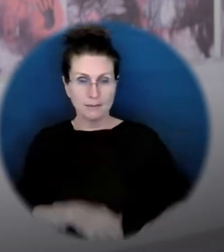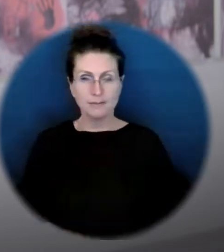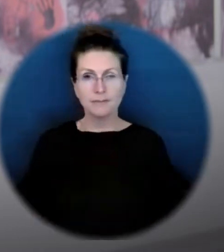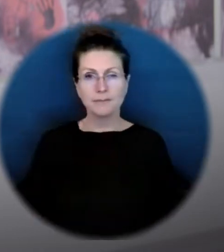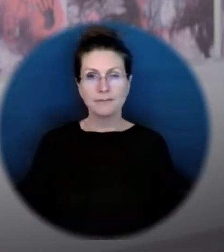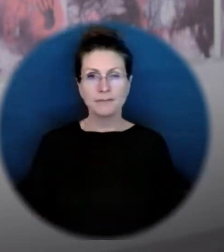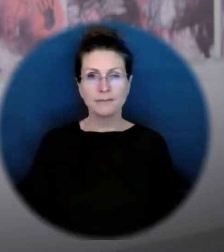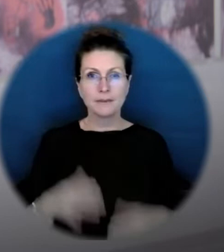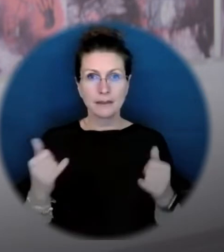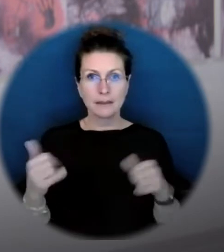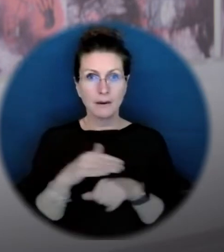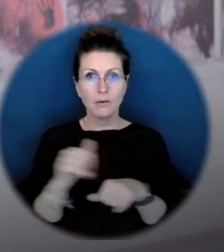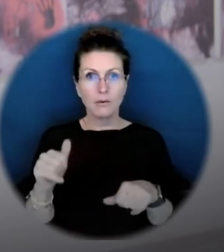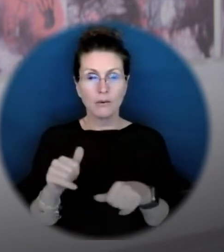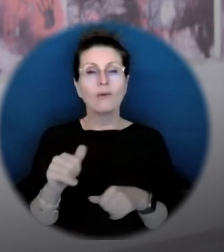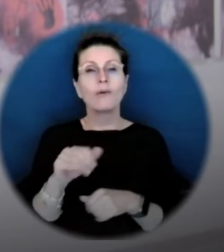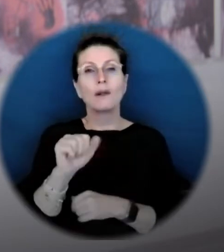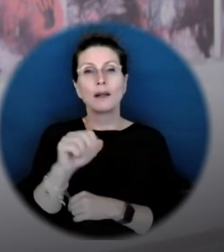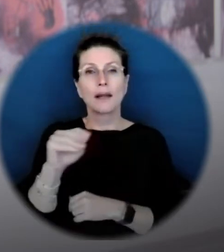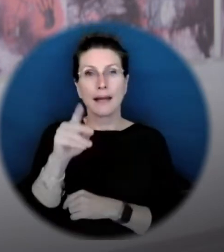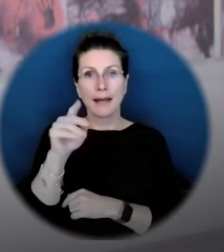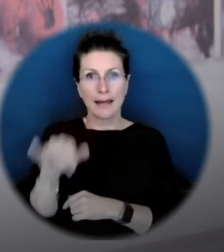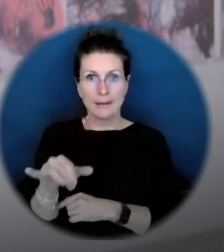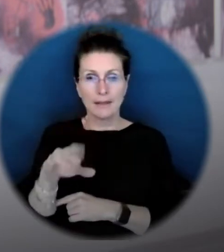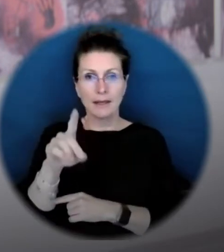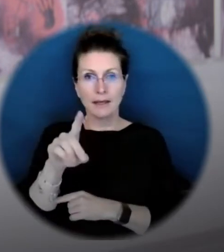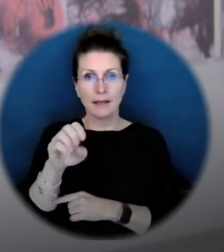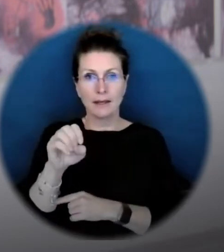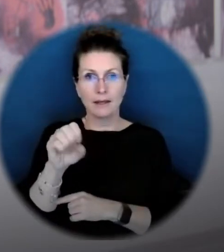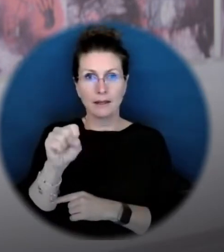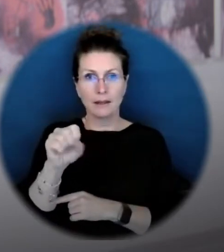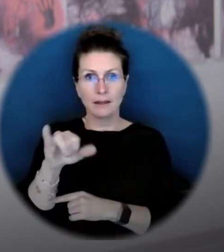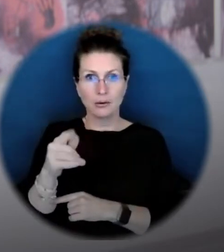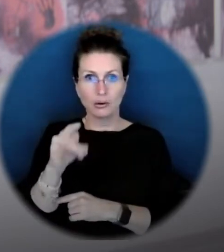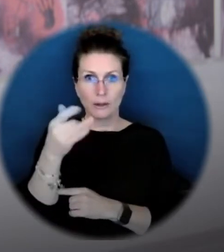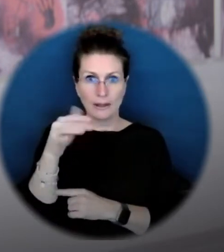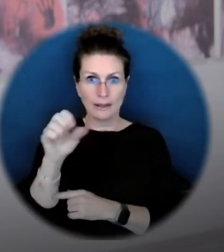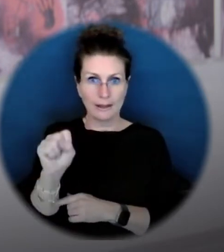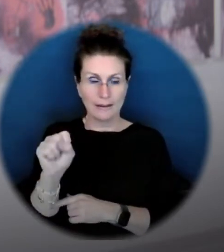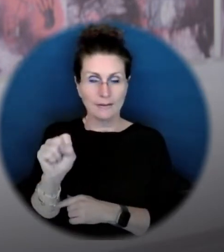I would now like to call upon Amy Desjarlais, who is the Knowledge Keeper